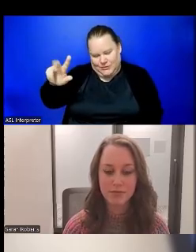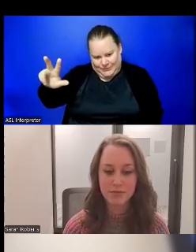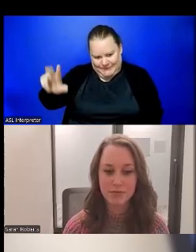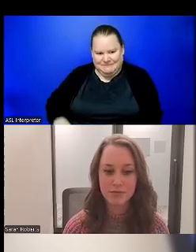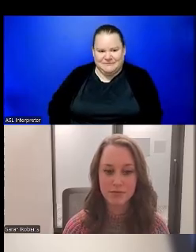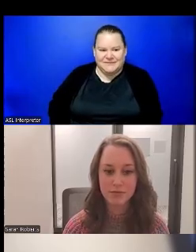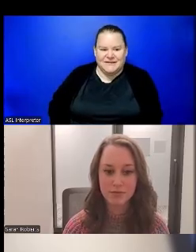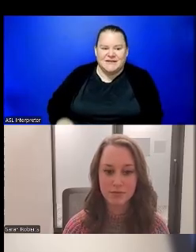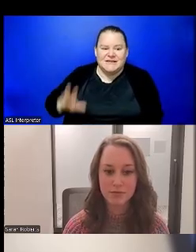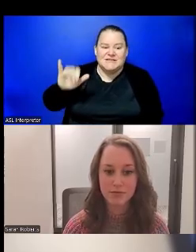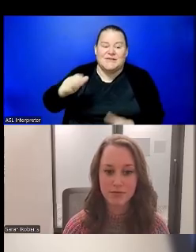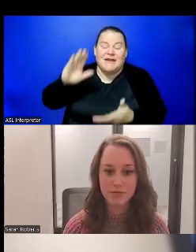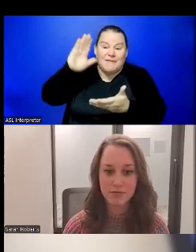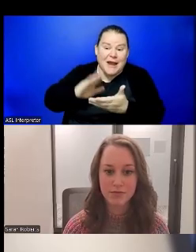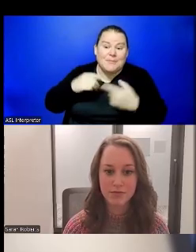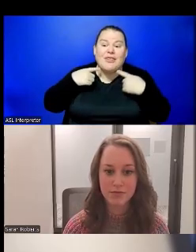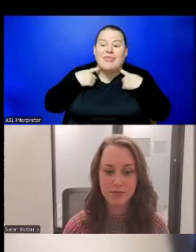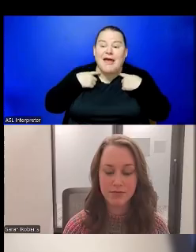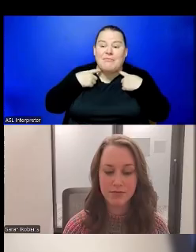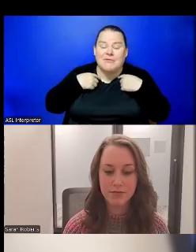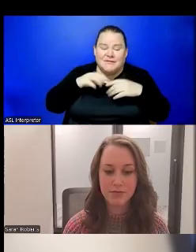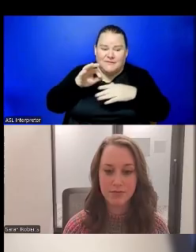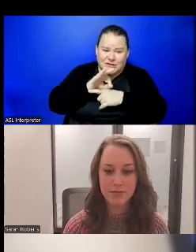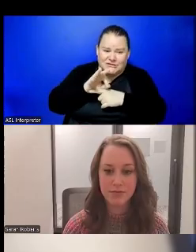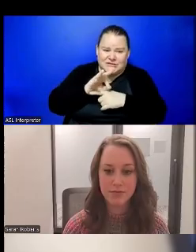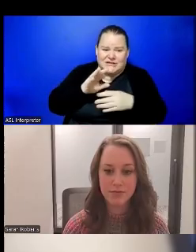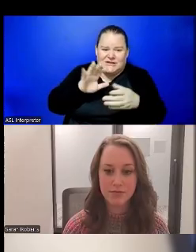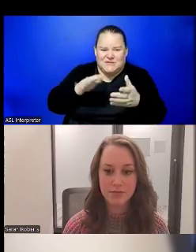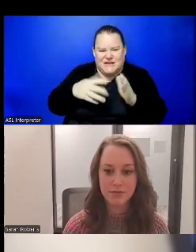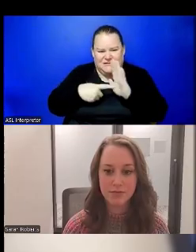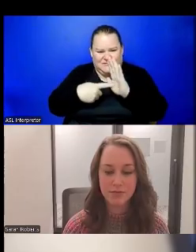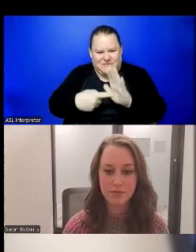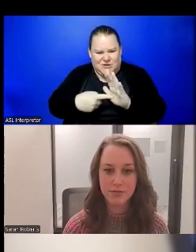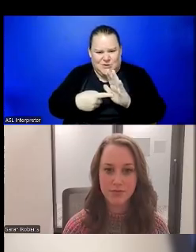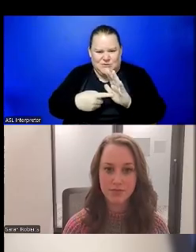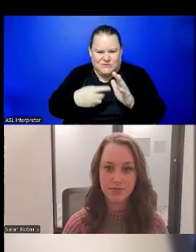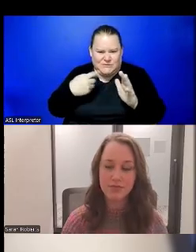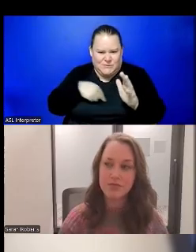hypothalamic dysfunction, which underlies the symptoms that we see in the clinical manifestations of the disorder.